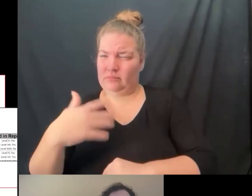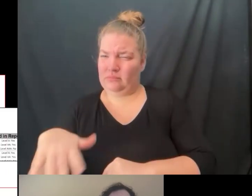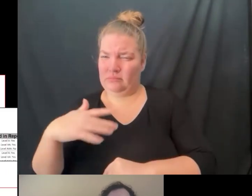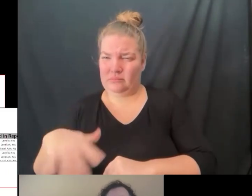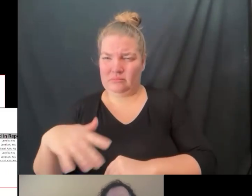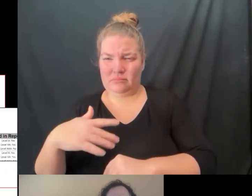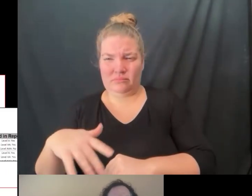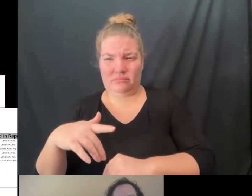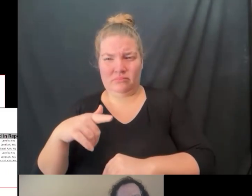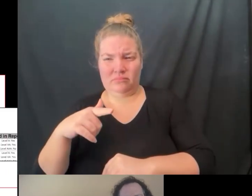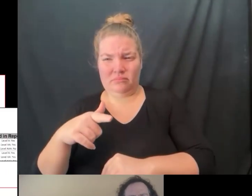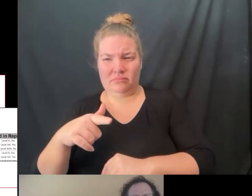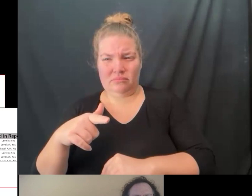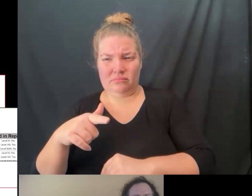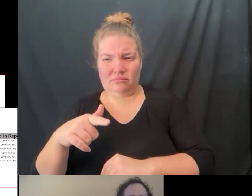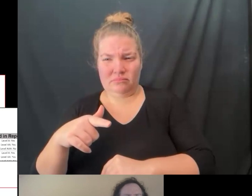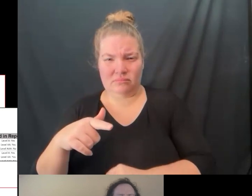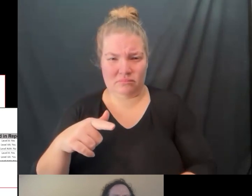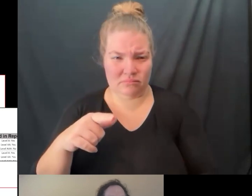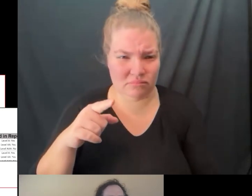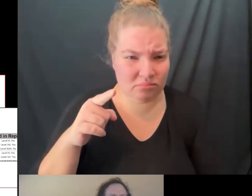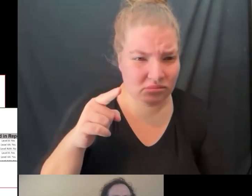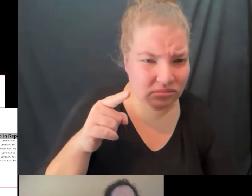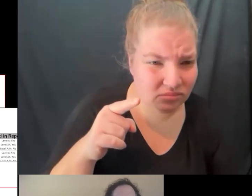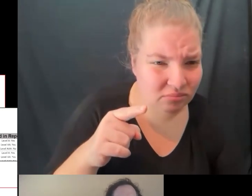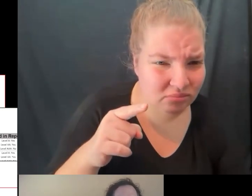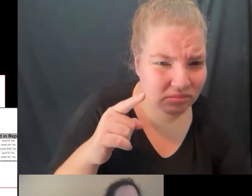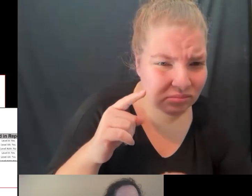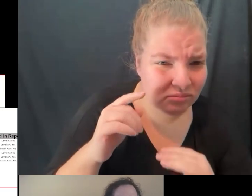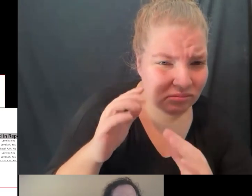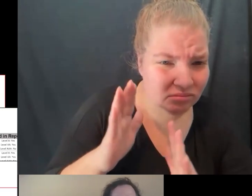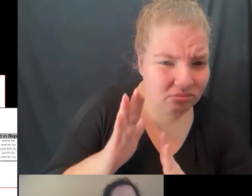in Montreal called Explorance. And they were able to meet or exceed